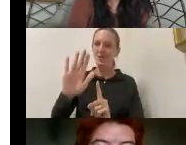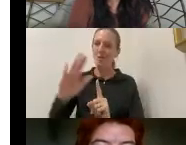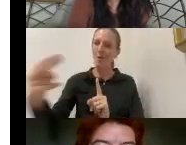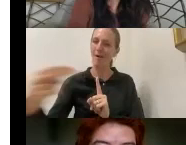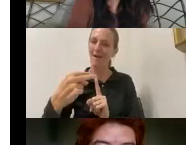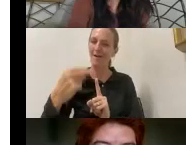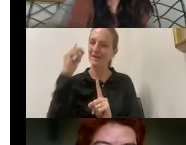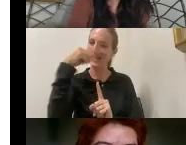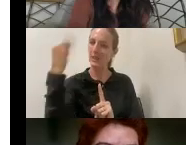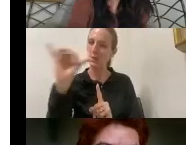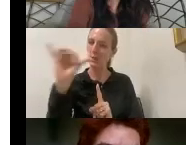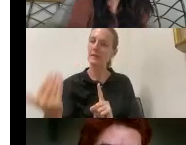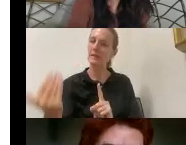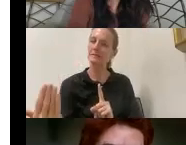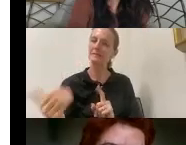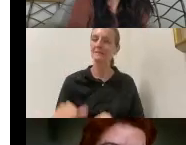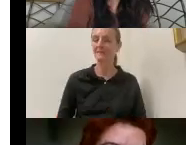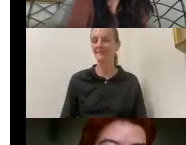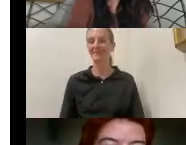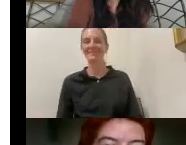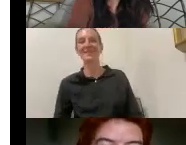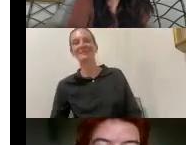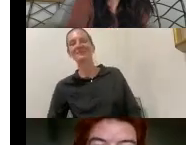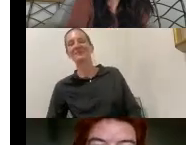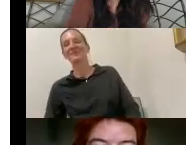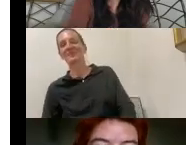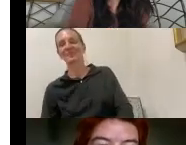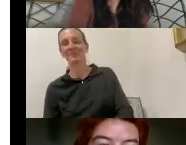Thank you.